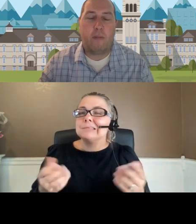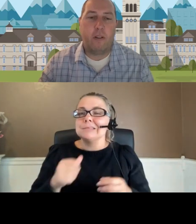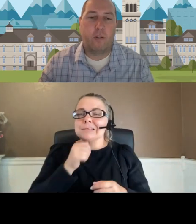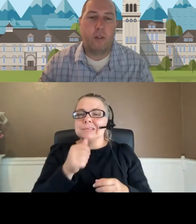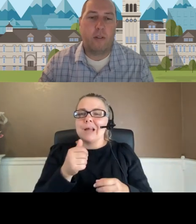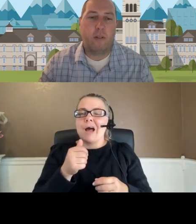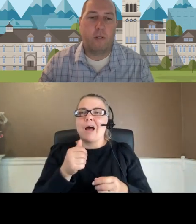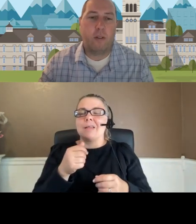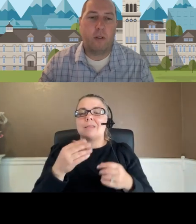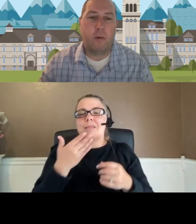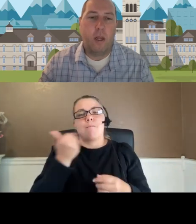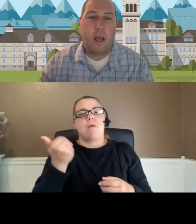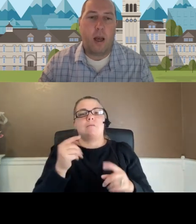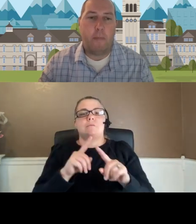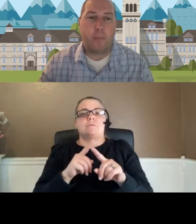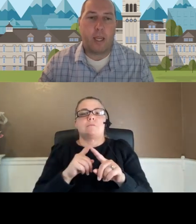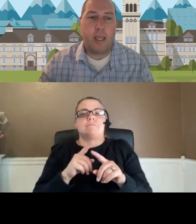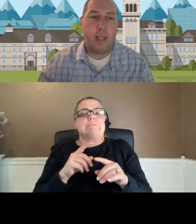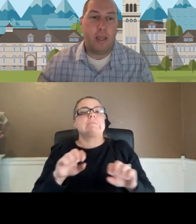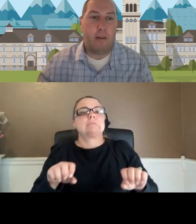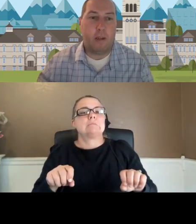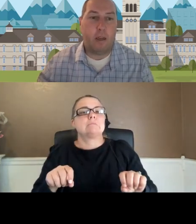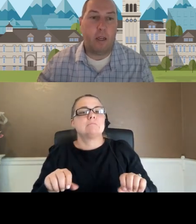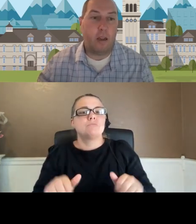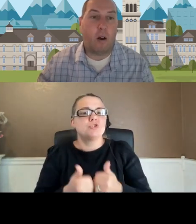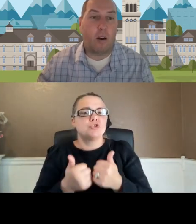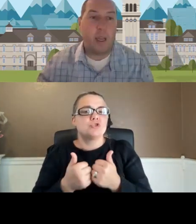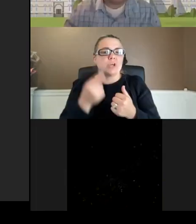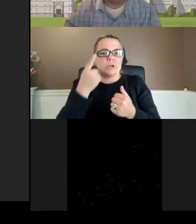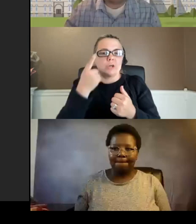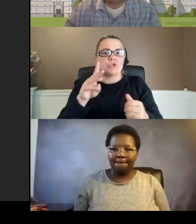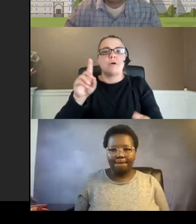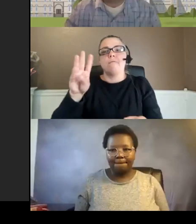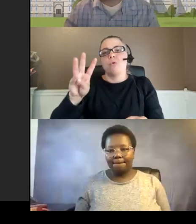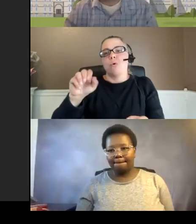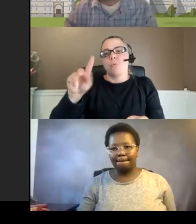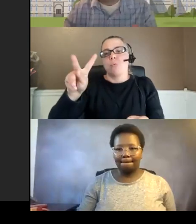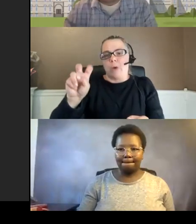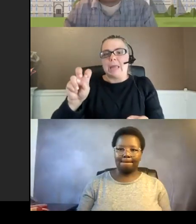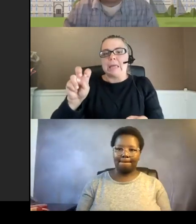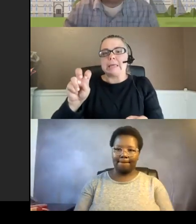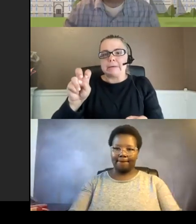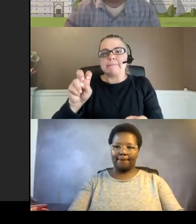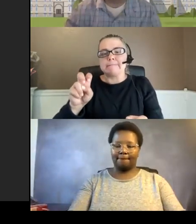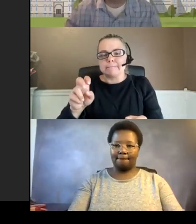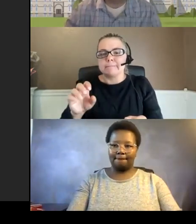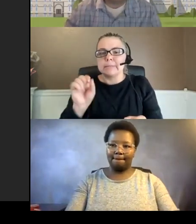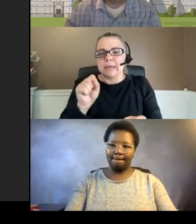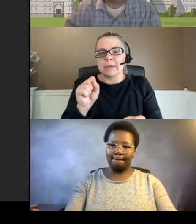often those are difficult to do in in an automated way. And so that's where DevTools can sometimes to